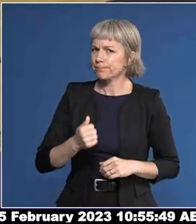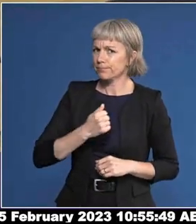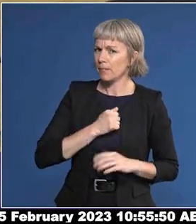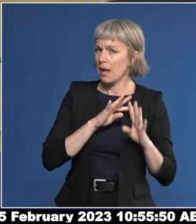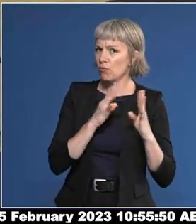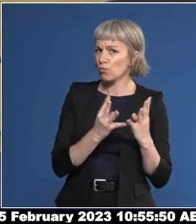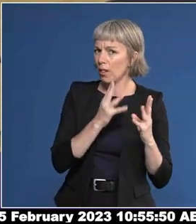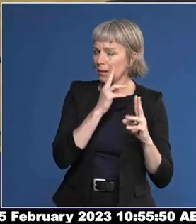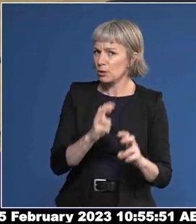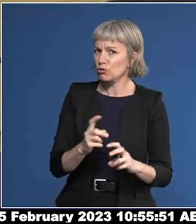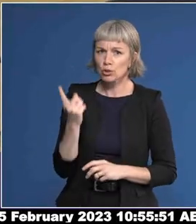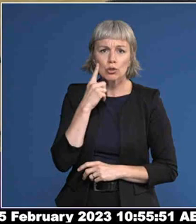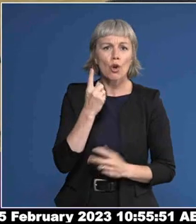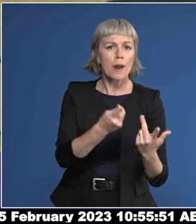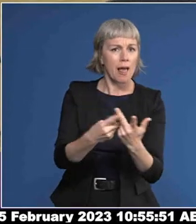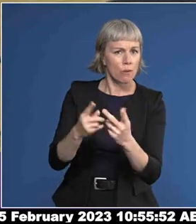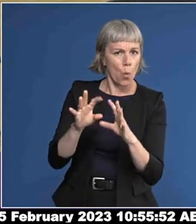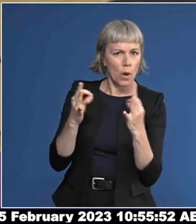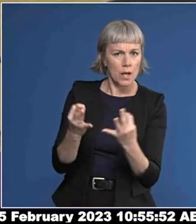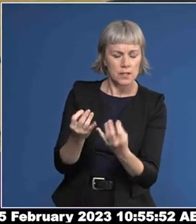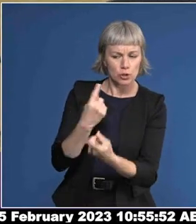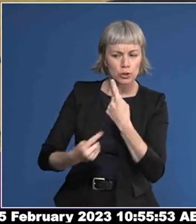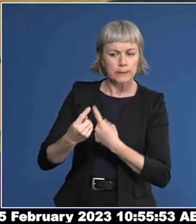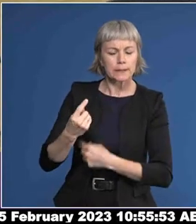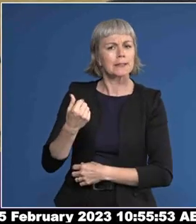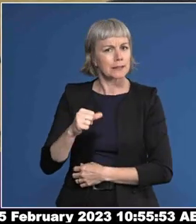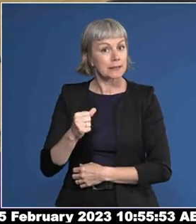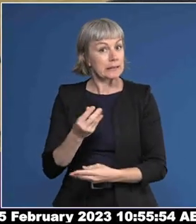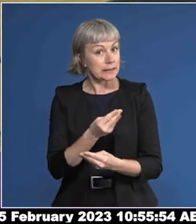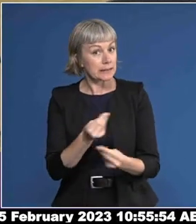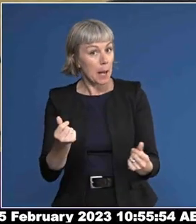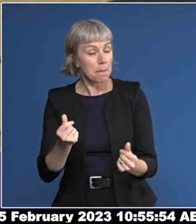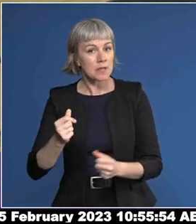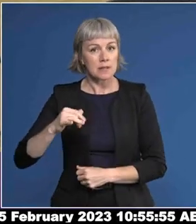very high turnover and struggle to recruit new staff but, more importantly, retain